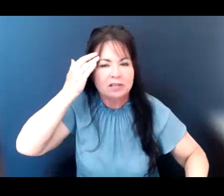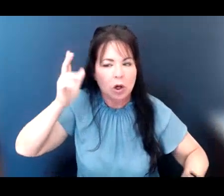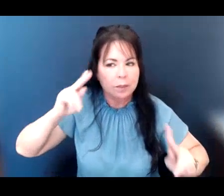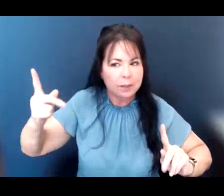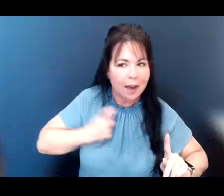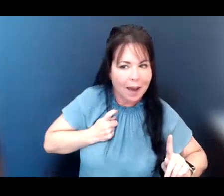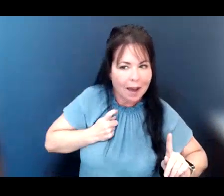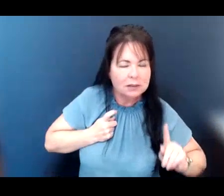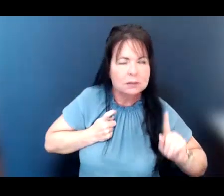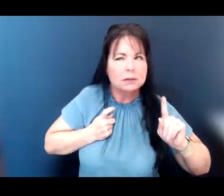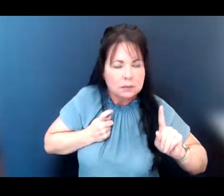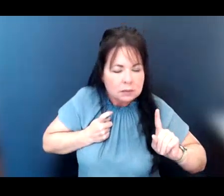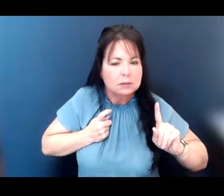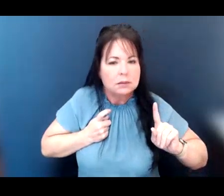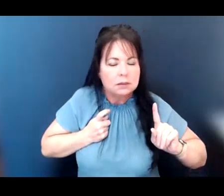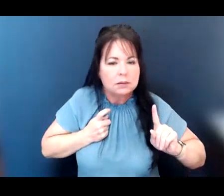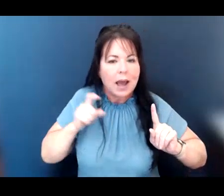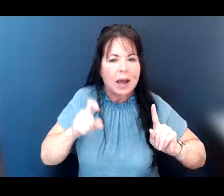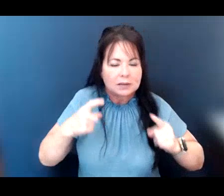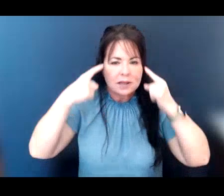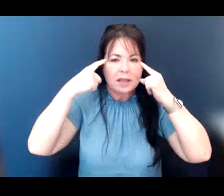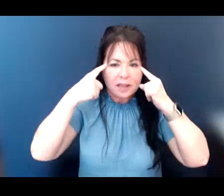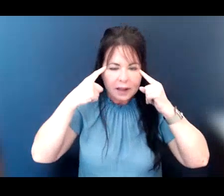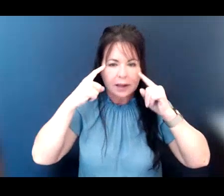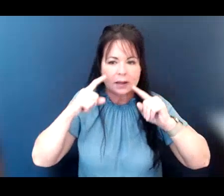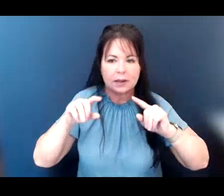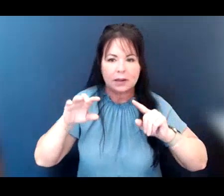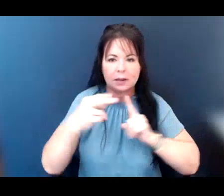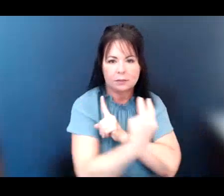to make sure that we're taking those different points of view and those different needs into consideration.